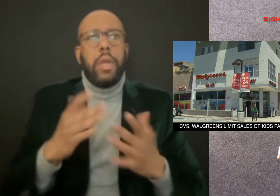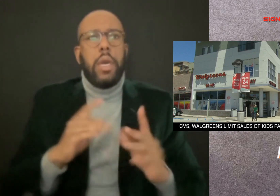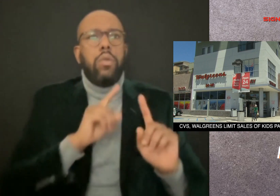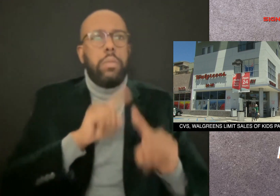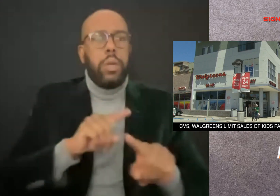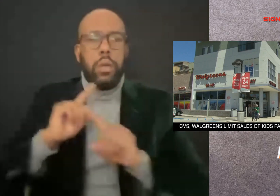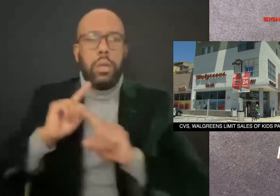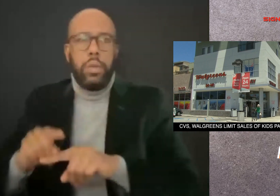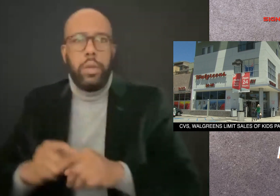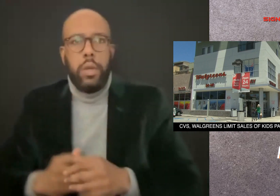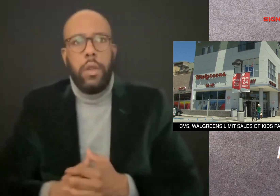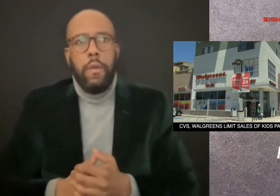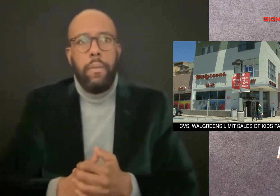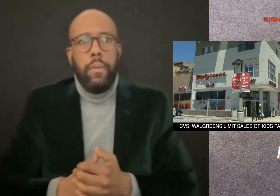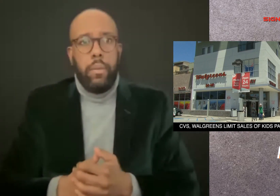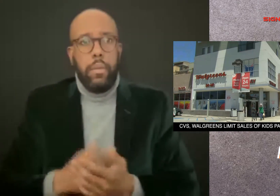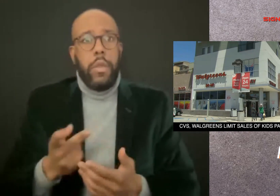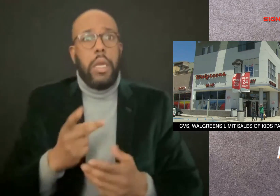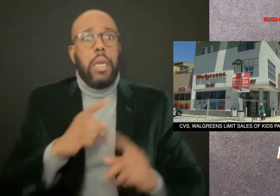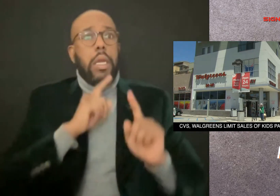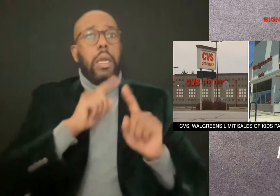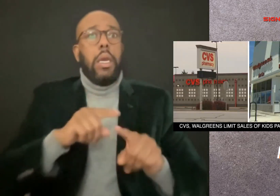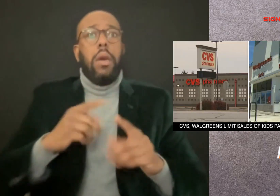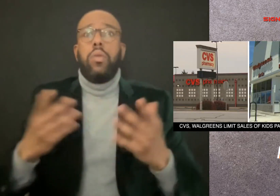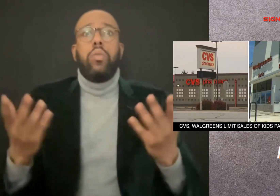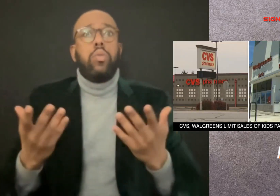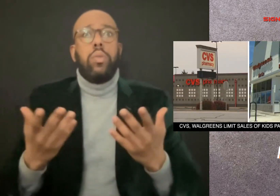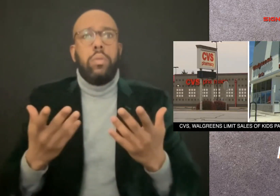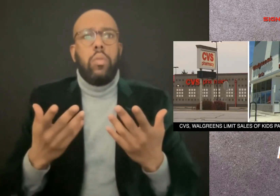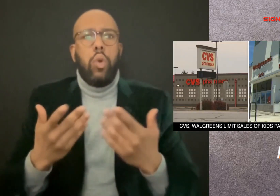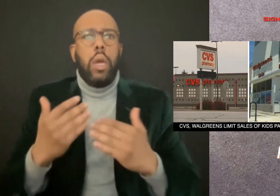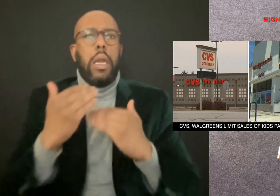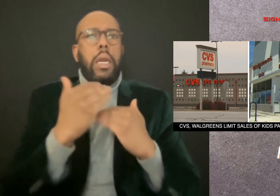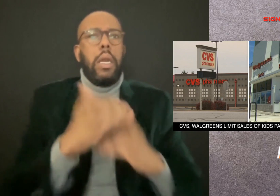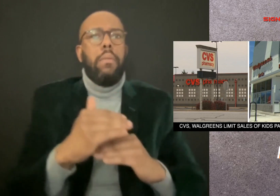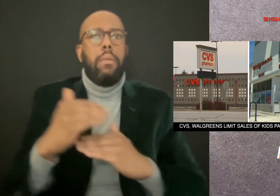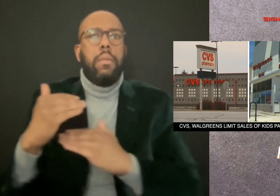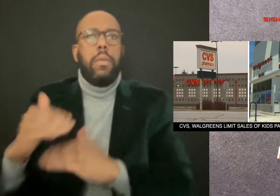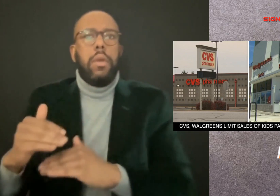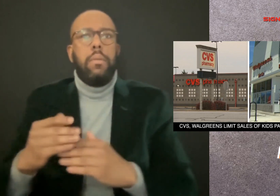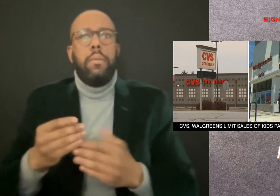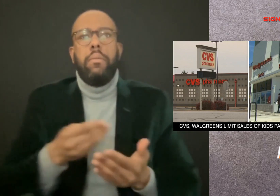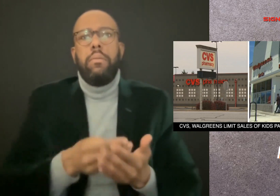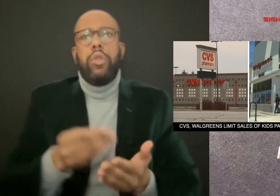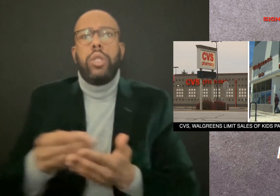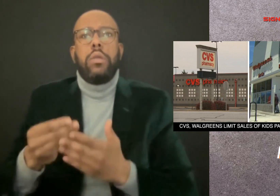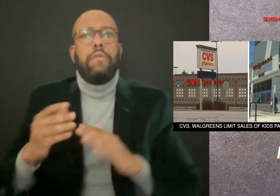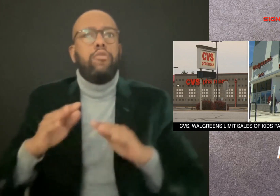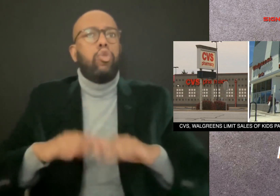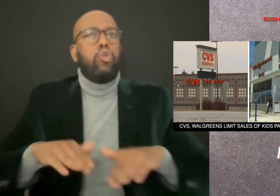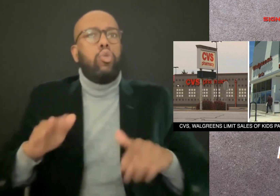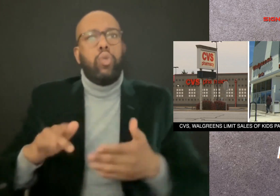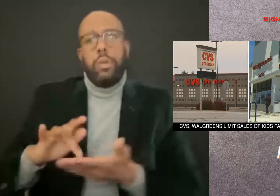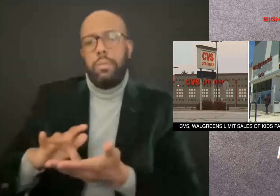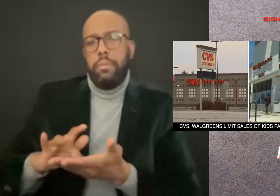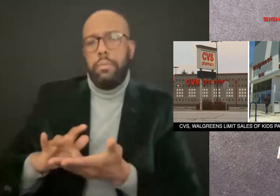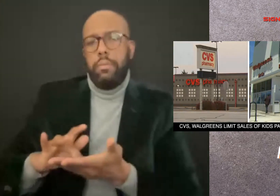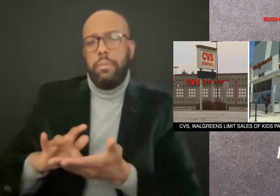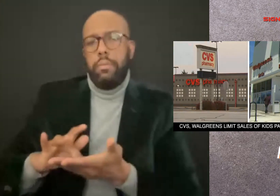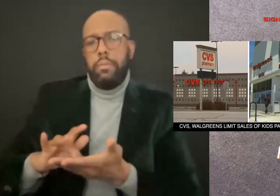CVS and Walgreens have responded they announced they will limit purchases of children's pain